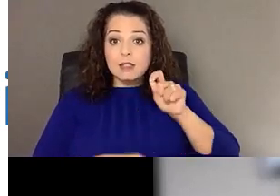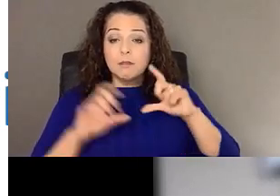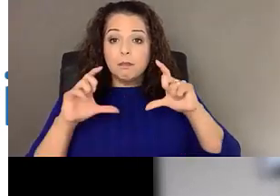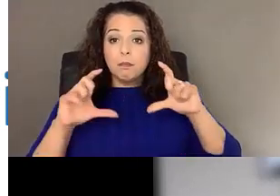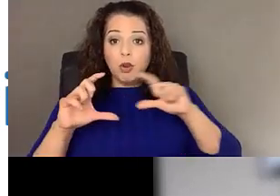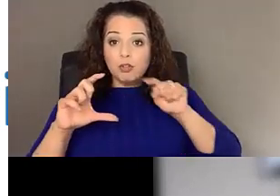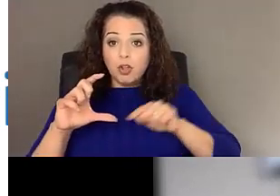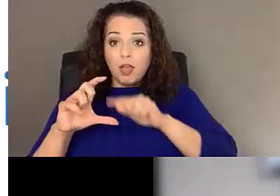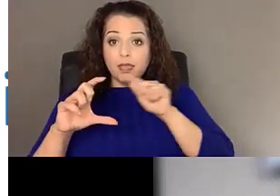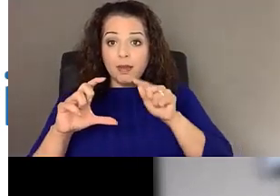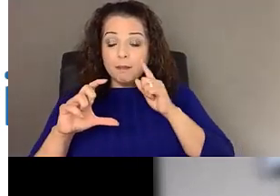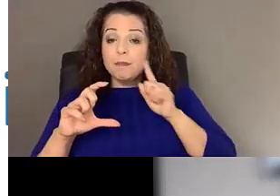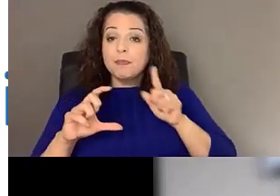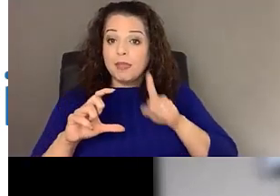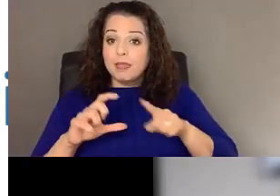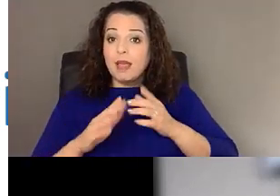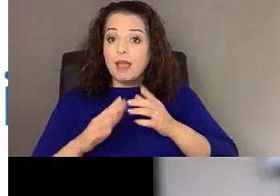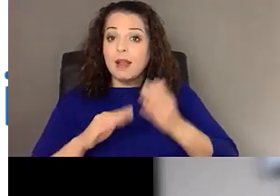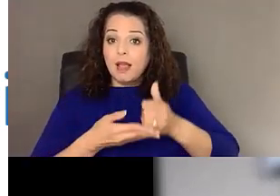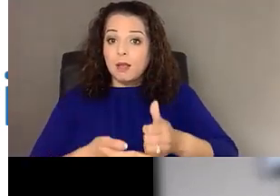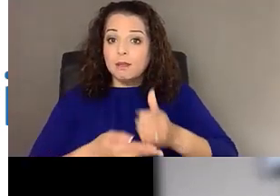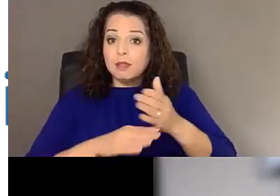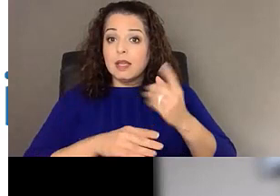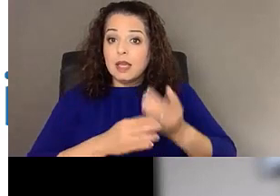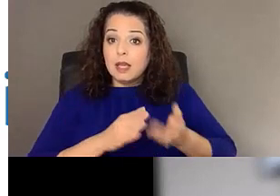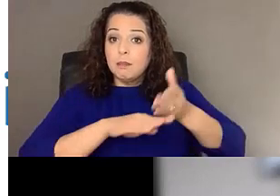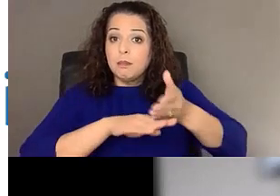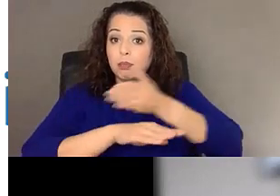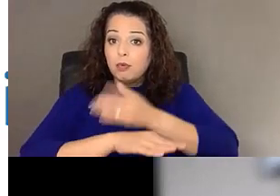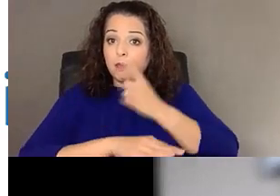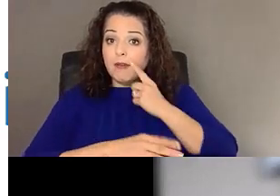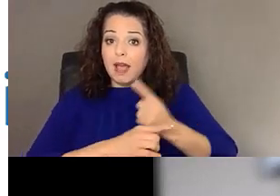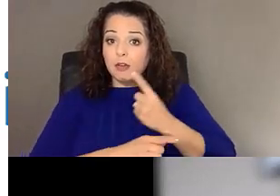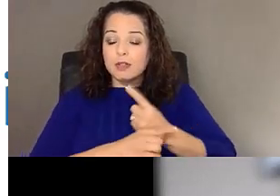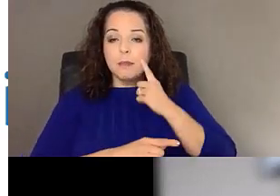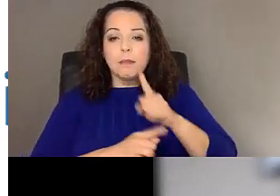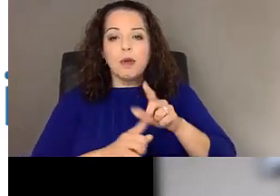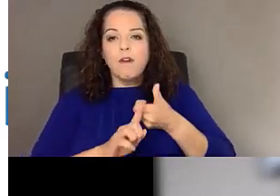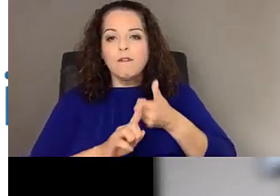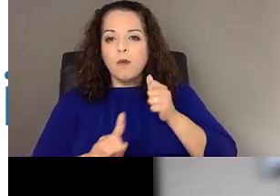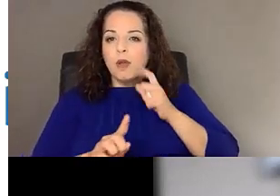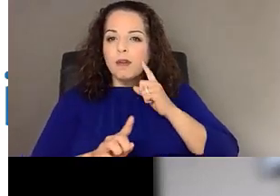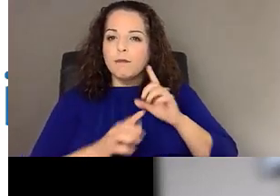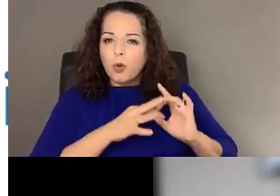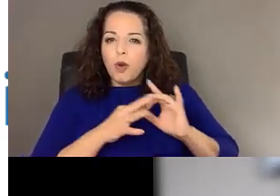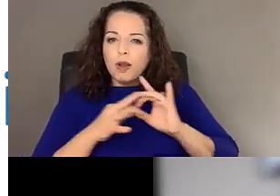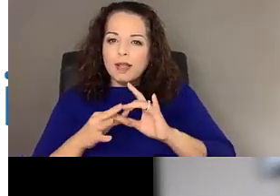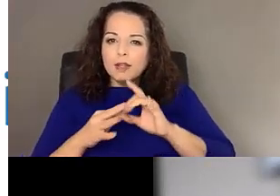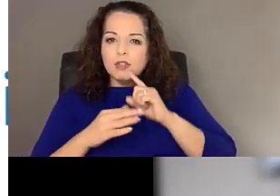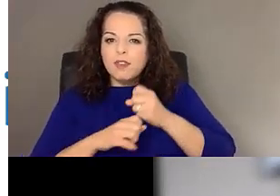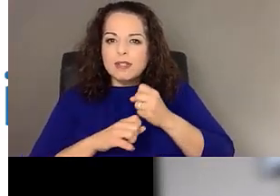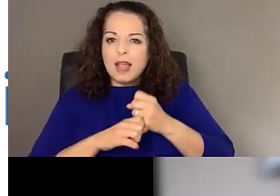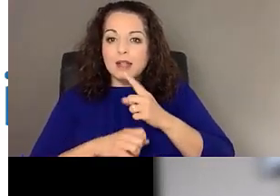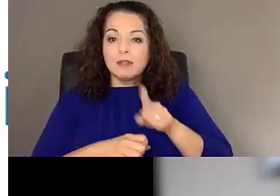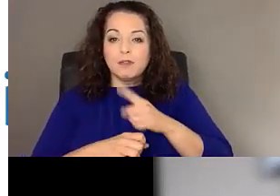But they should really be avoided for correlations and for tasks where you're trying to look at a relative judgment.